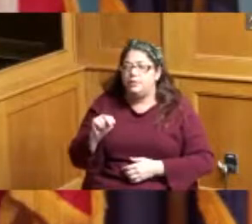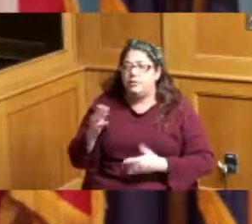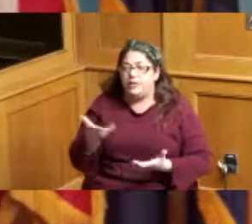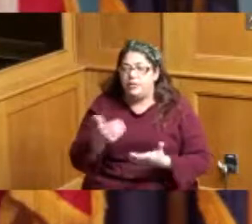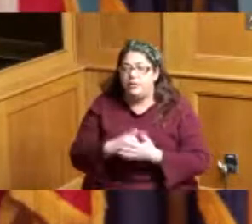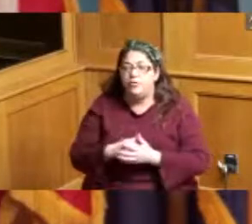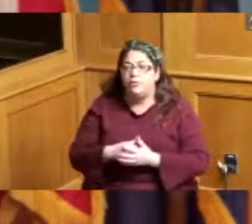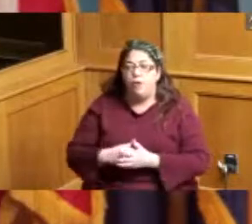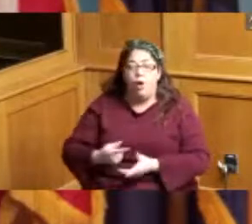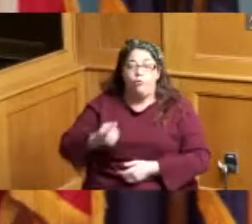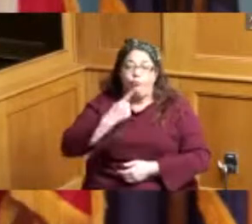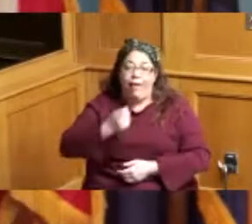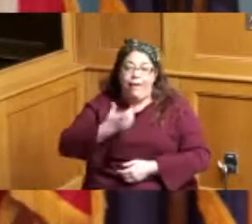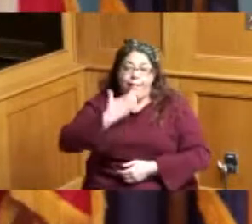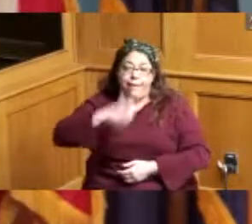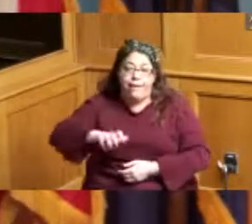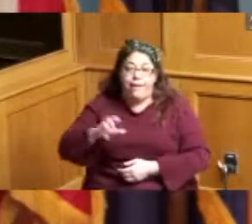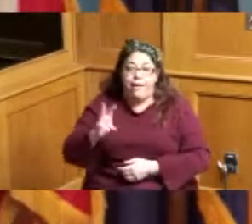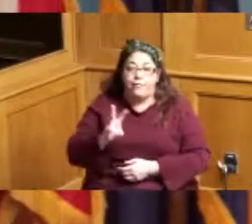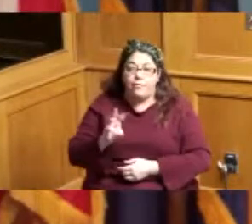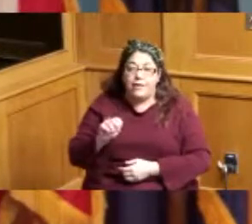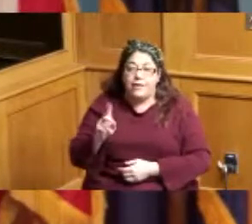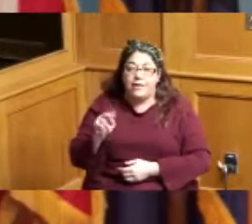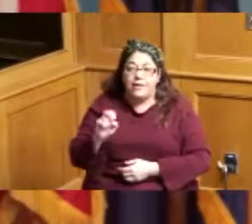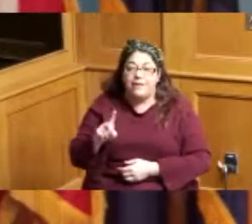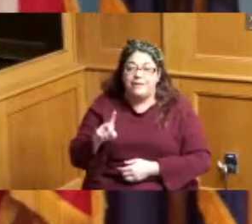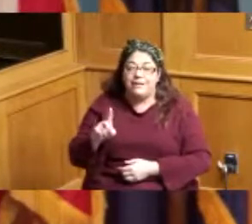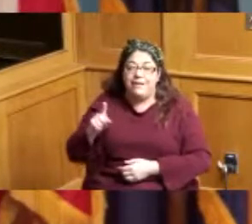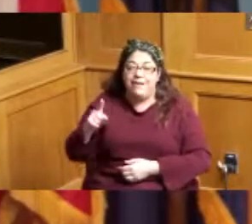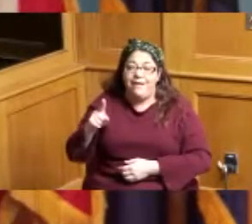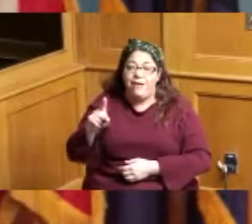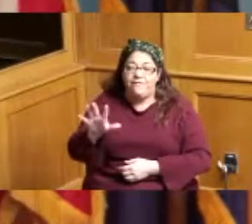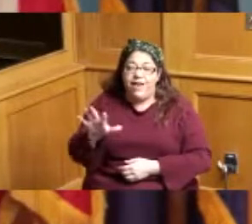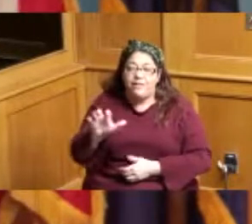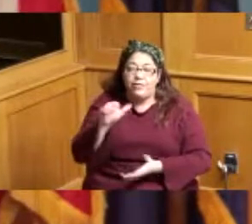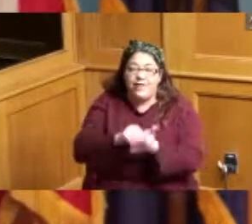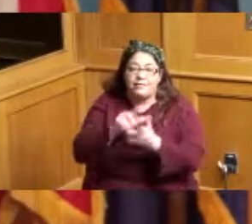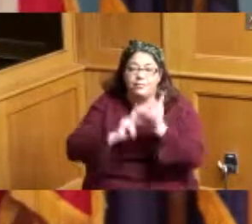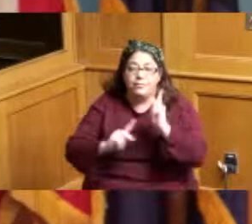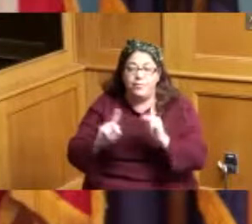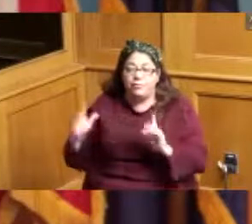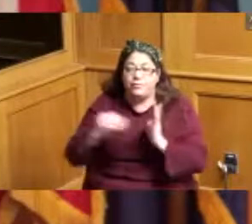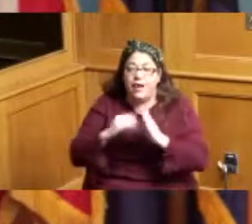hot weekend brought half a million people to downtown Cincinnati when it was a ghost town